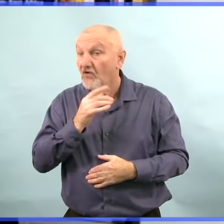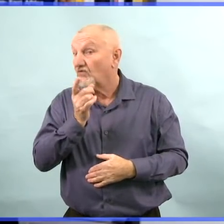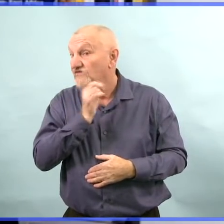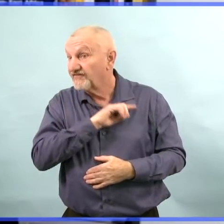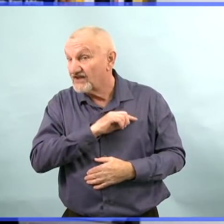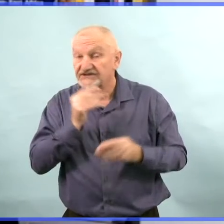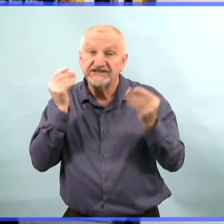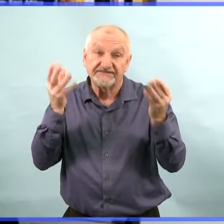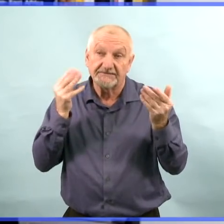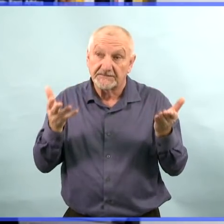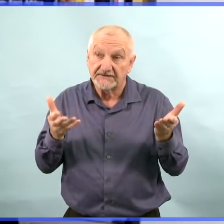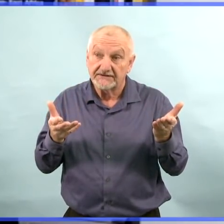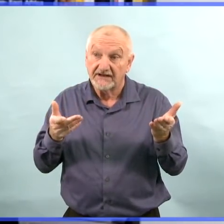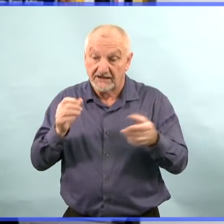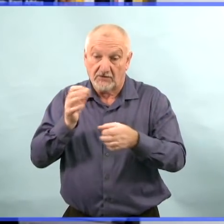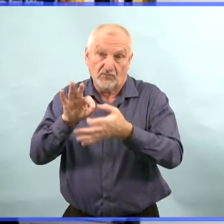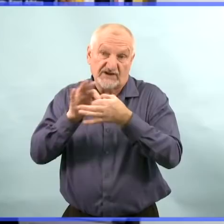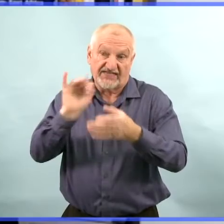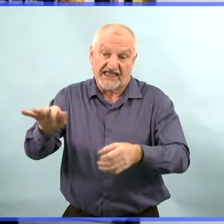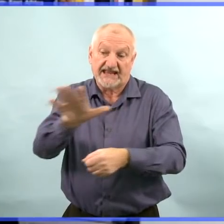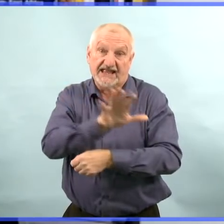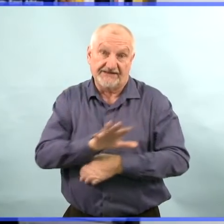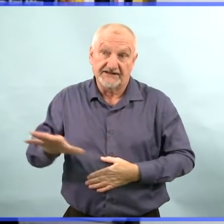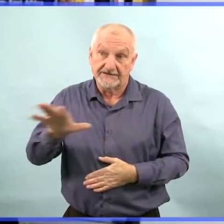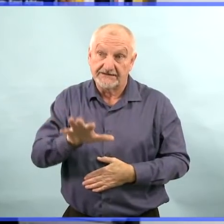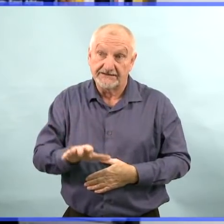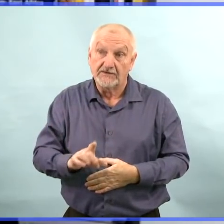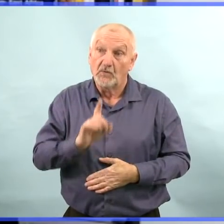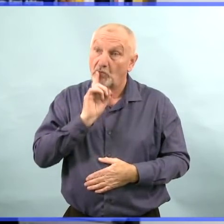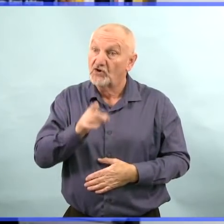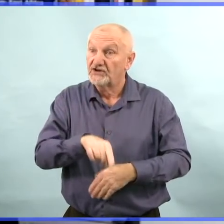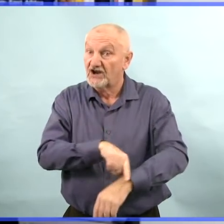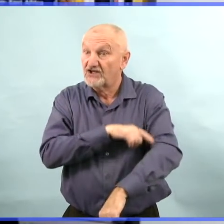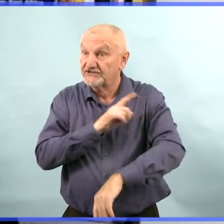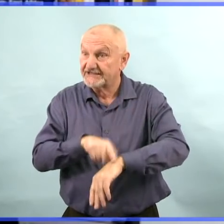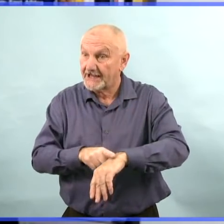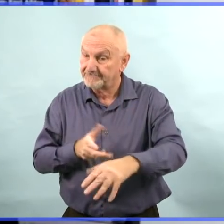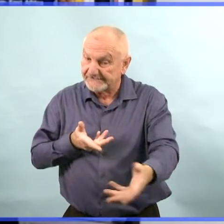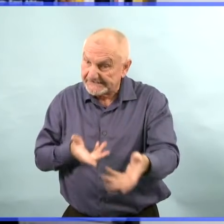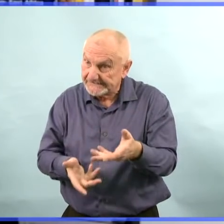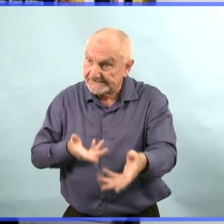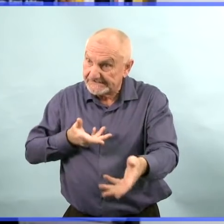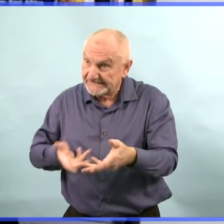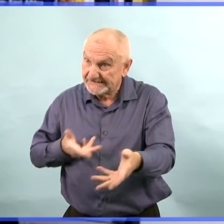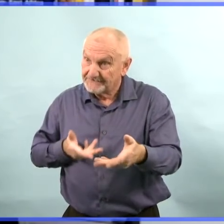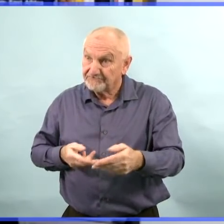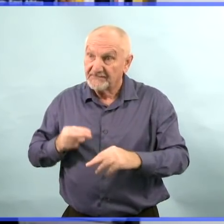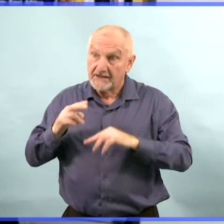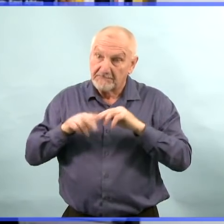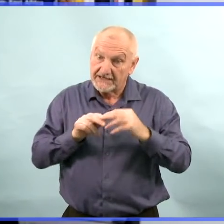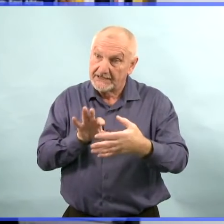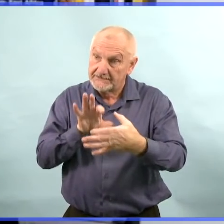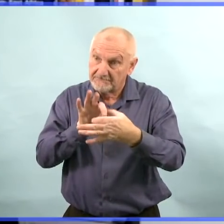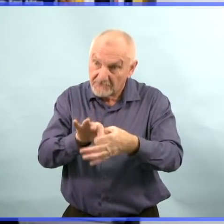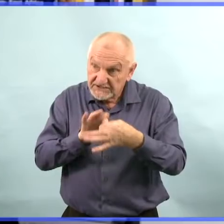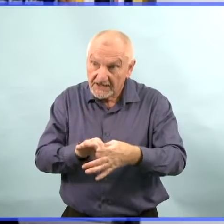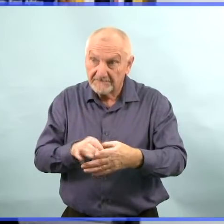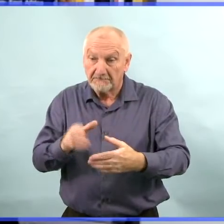for us to uh work with people in those regions to build trust and to help make sure that people have